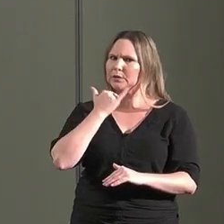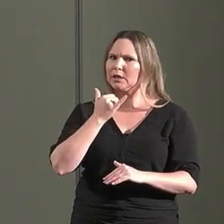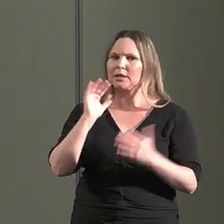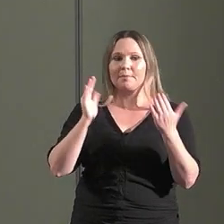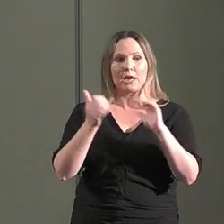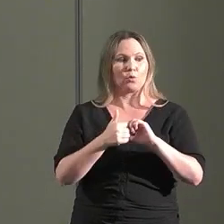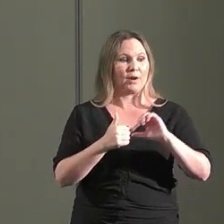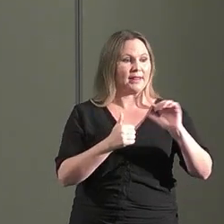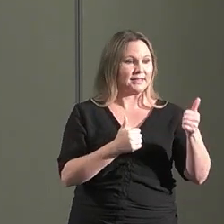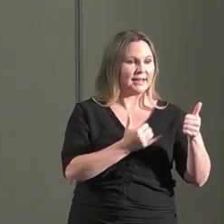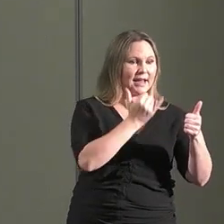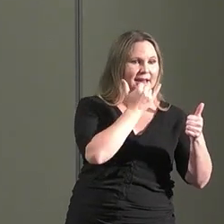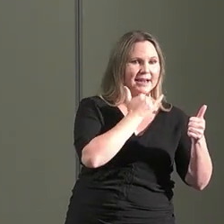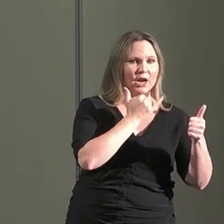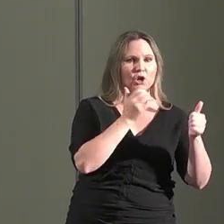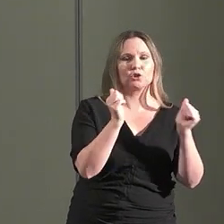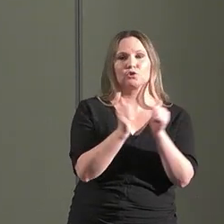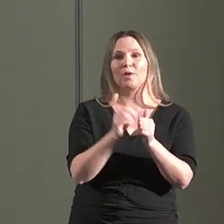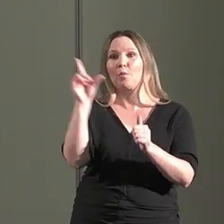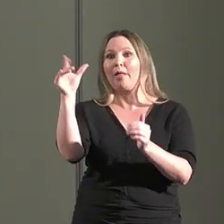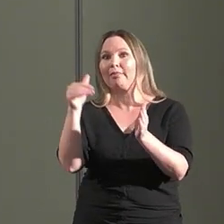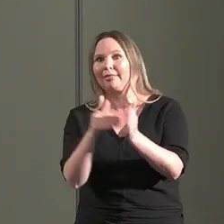1,000 elements on the page.